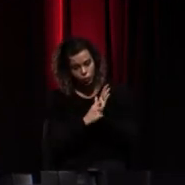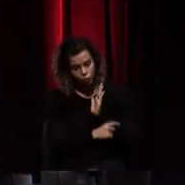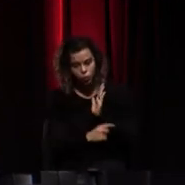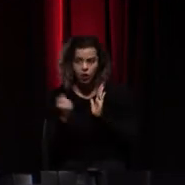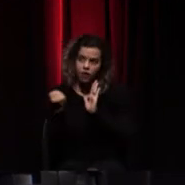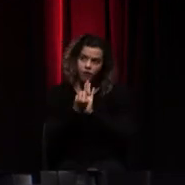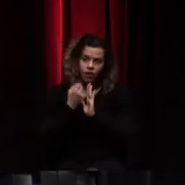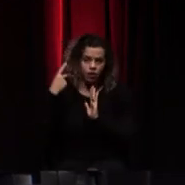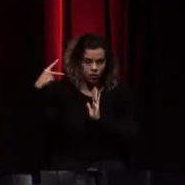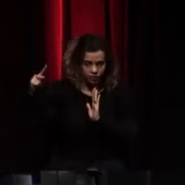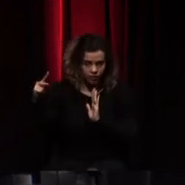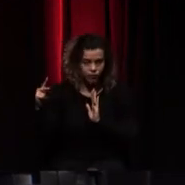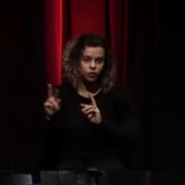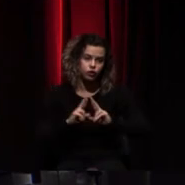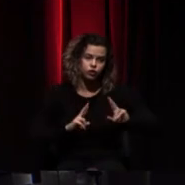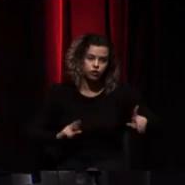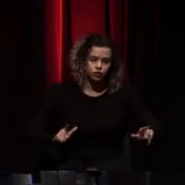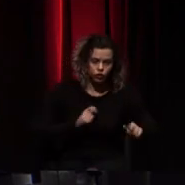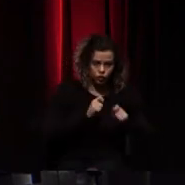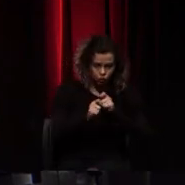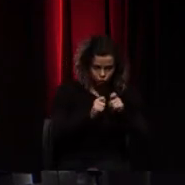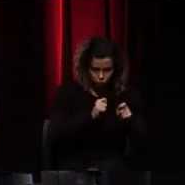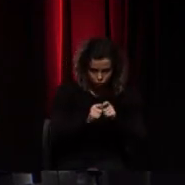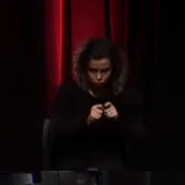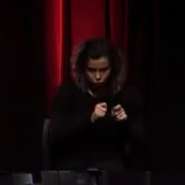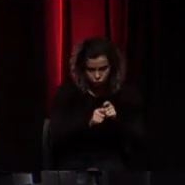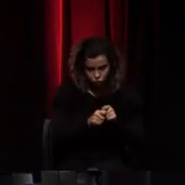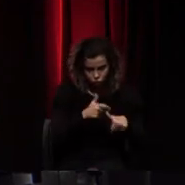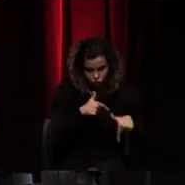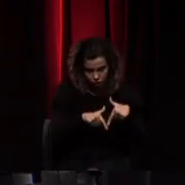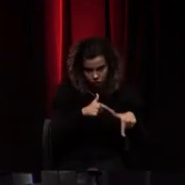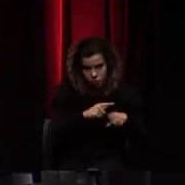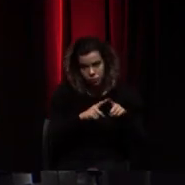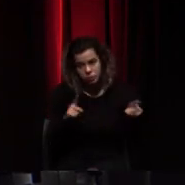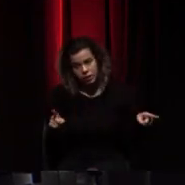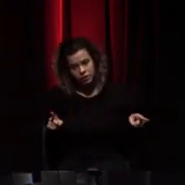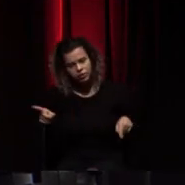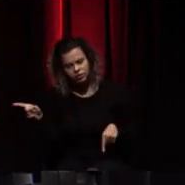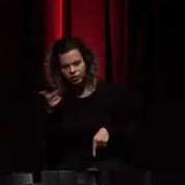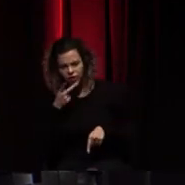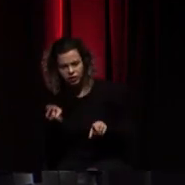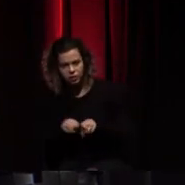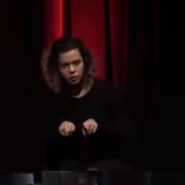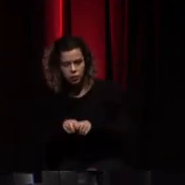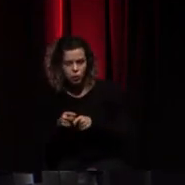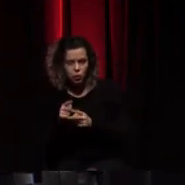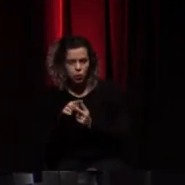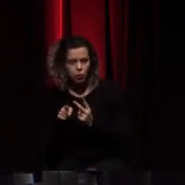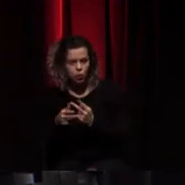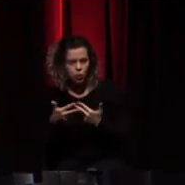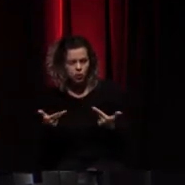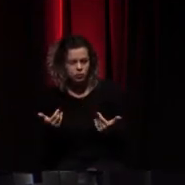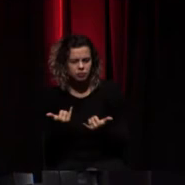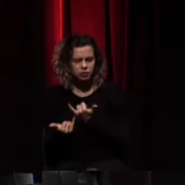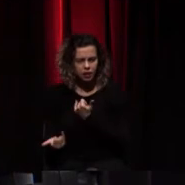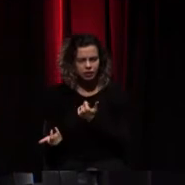which is different from journalism, and according to her, you also say two things that seem contradictory: